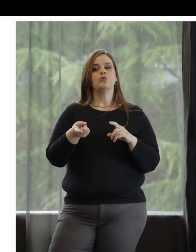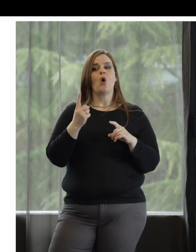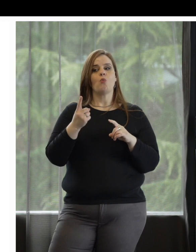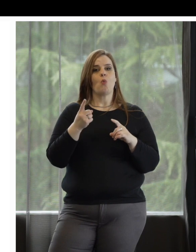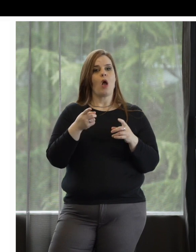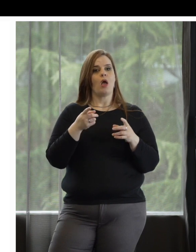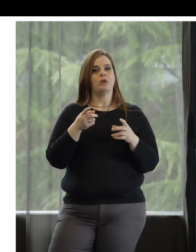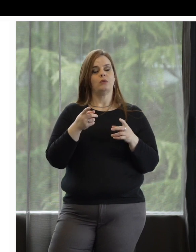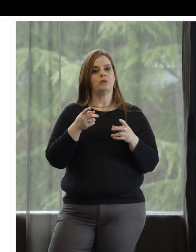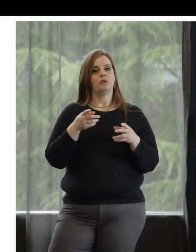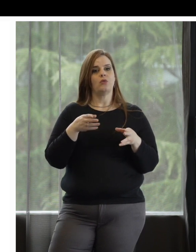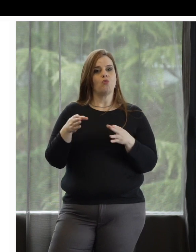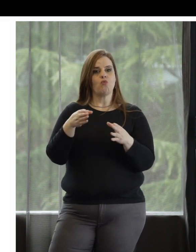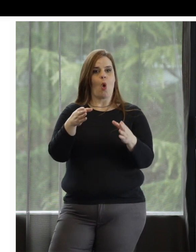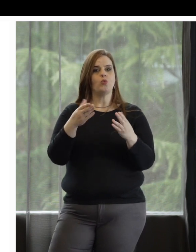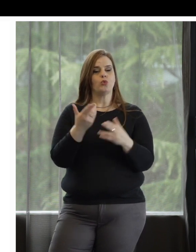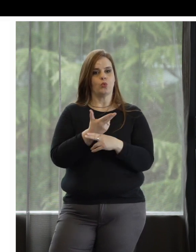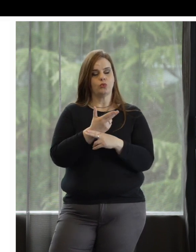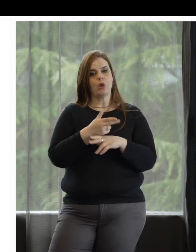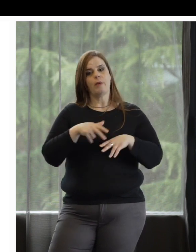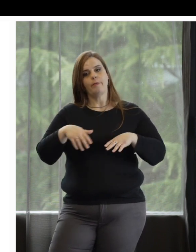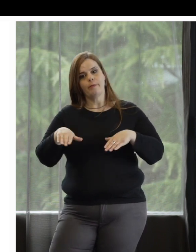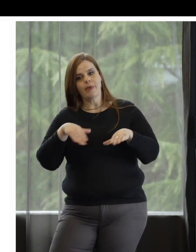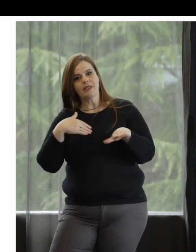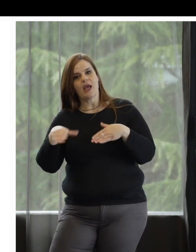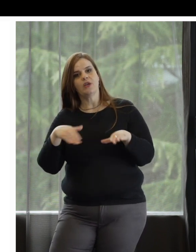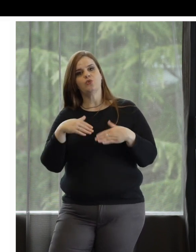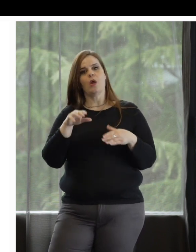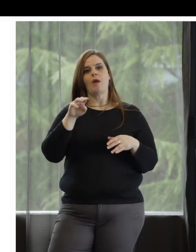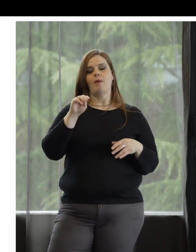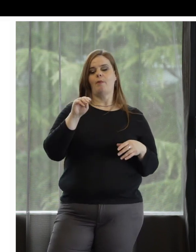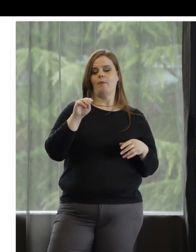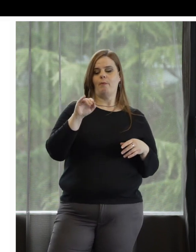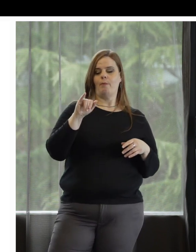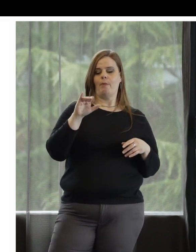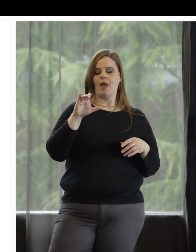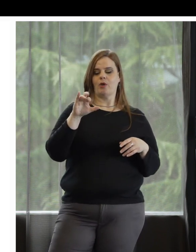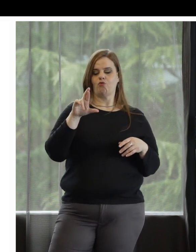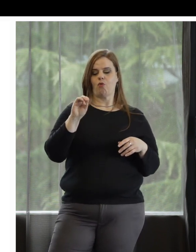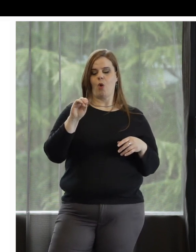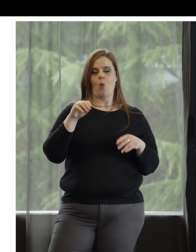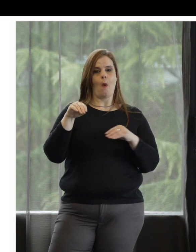users pedestrians and micromobility vehicles. There